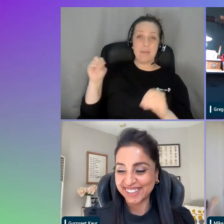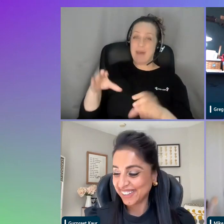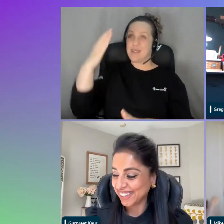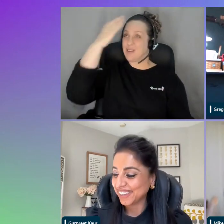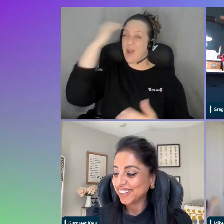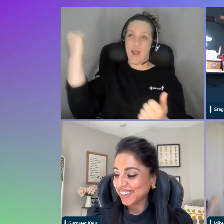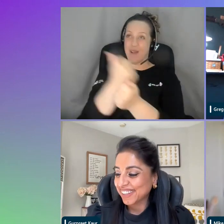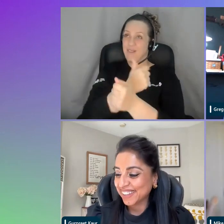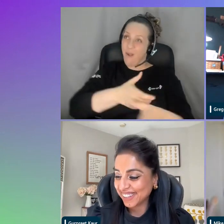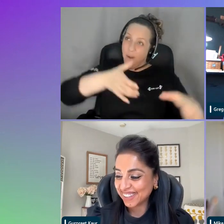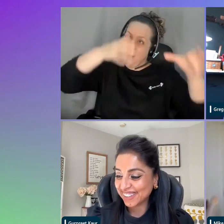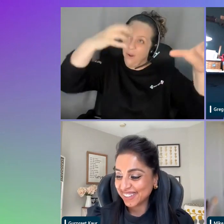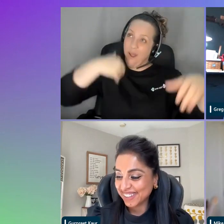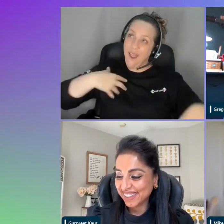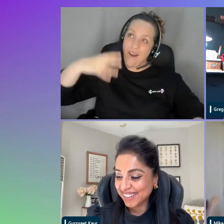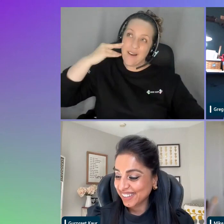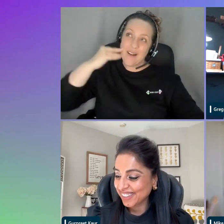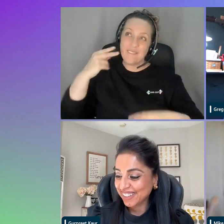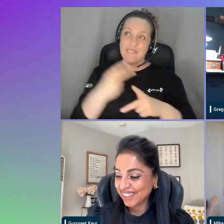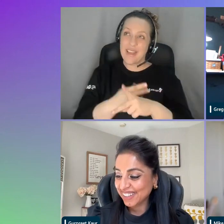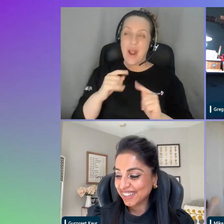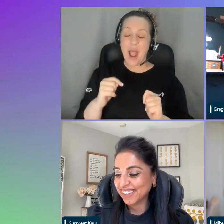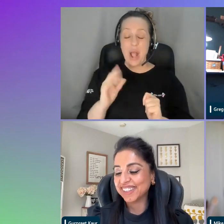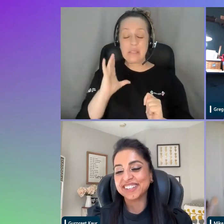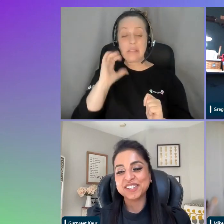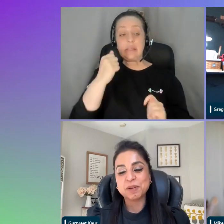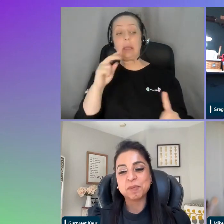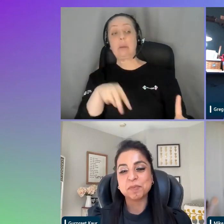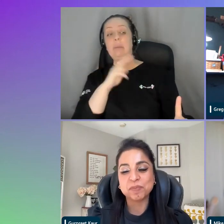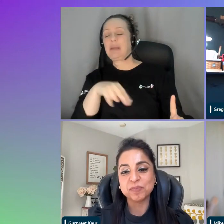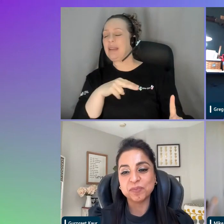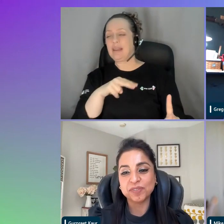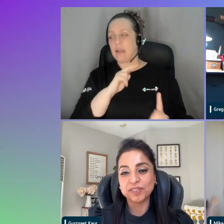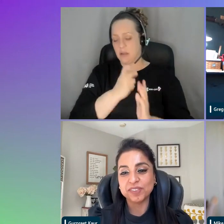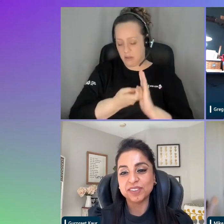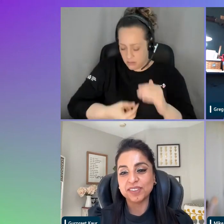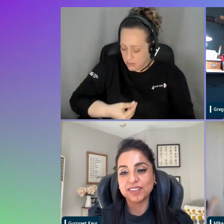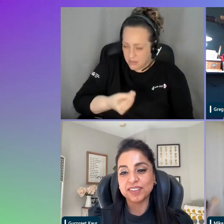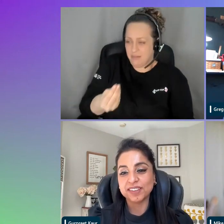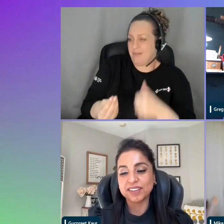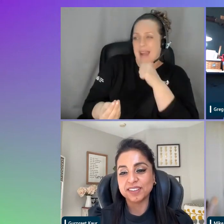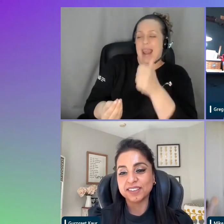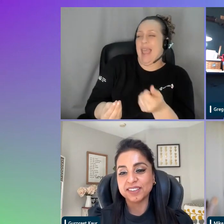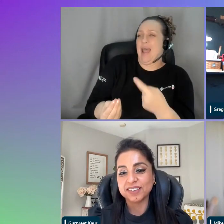that way. It might look that way from the outside, but, um, I think that's part of the interesting part of the work is